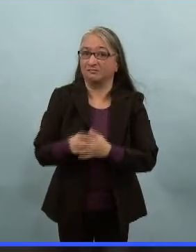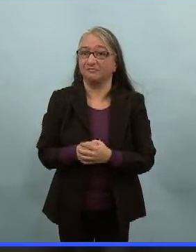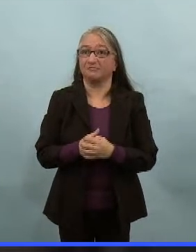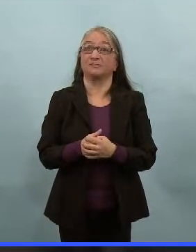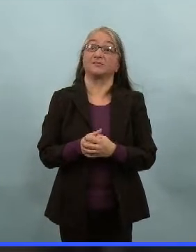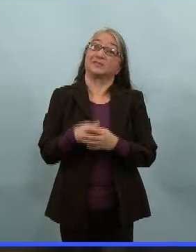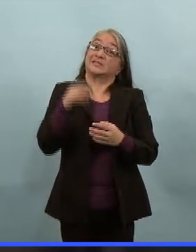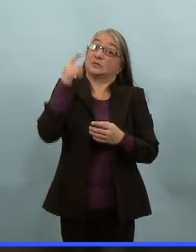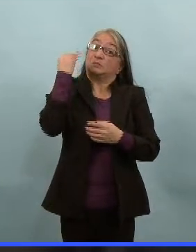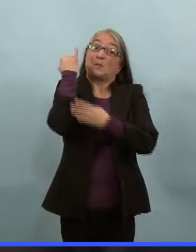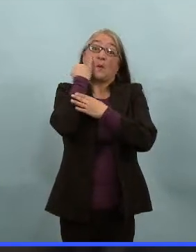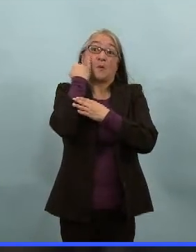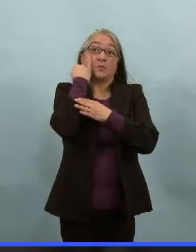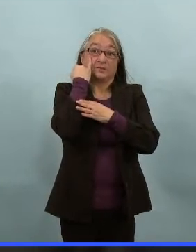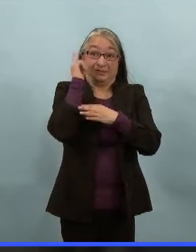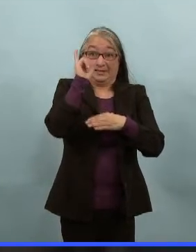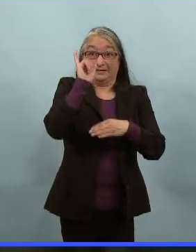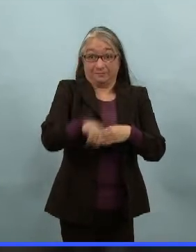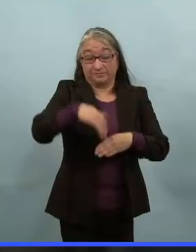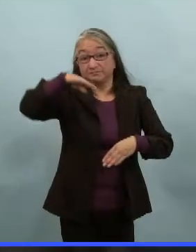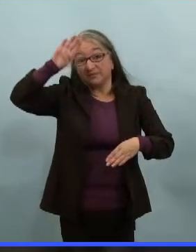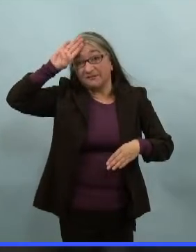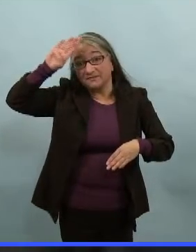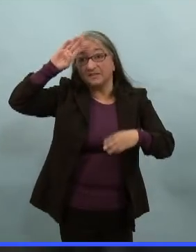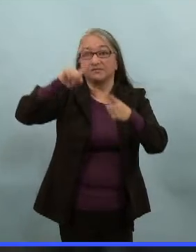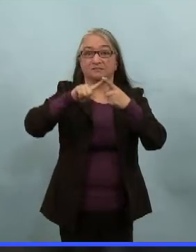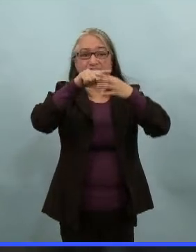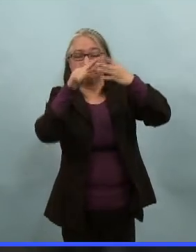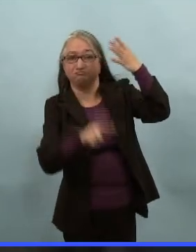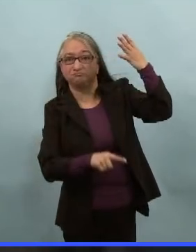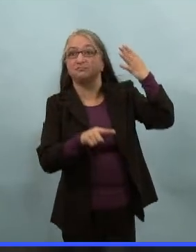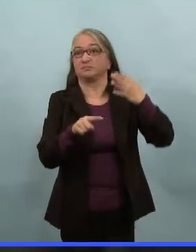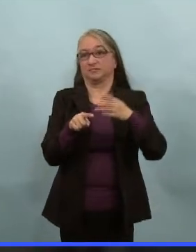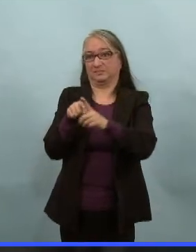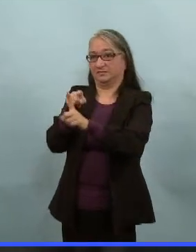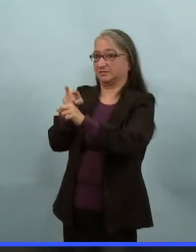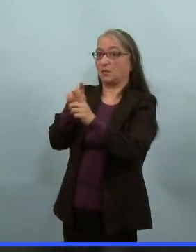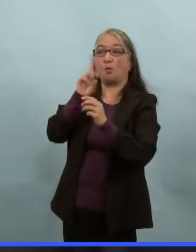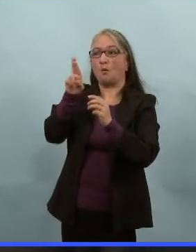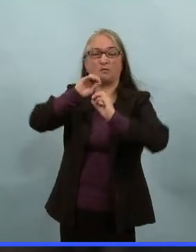science so when you do sequential testing on asymptomatic individuals you know the the